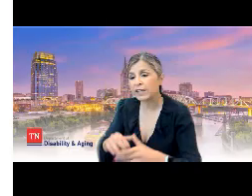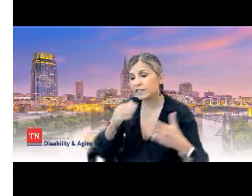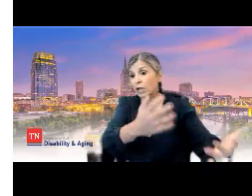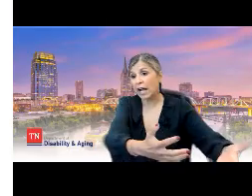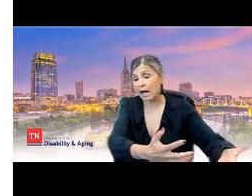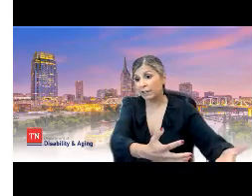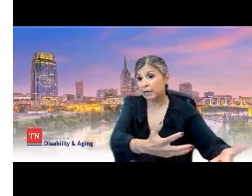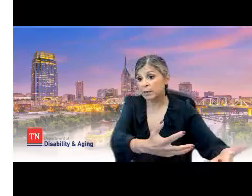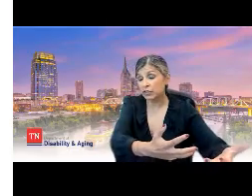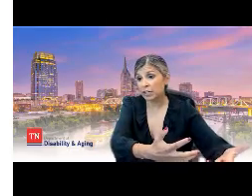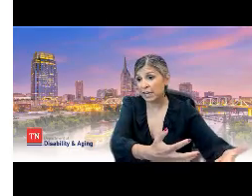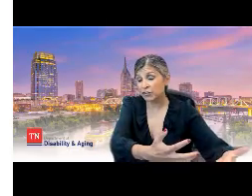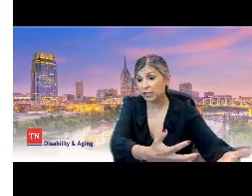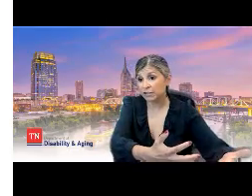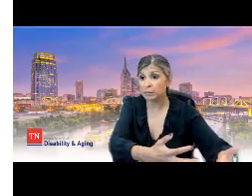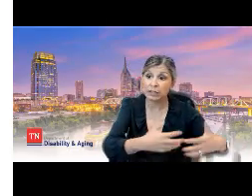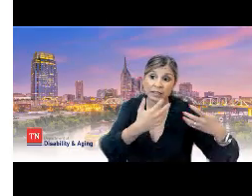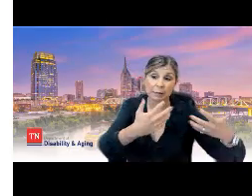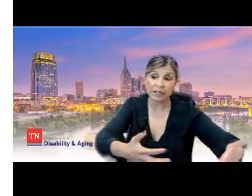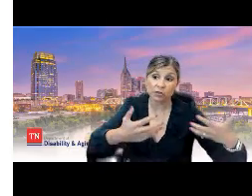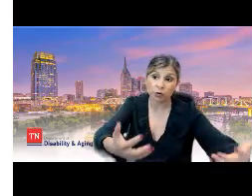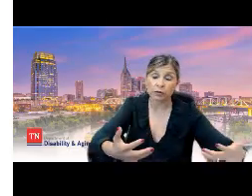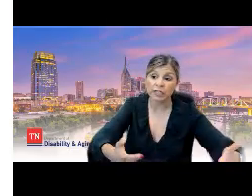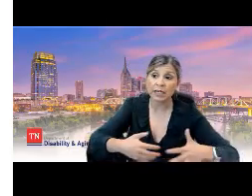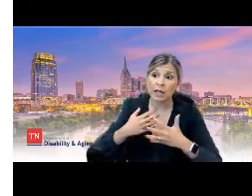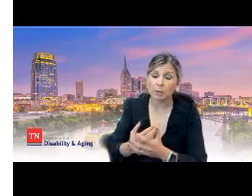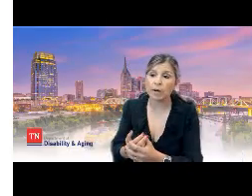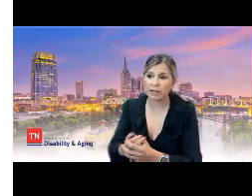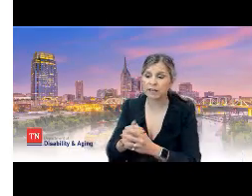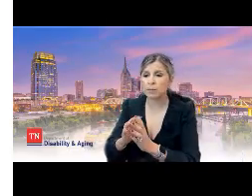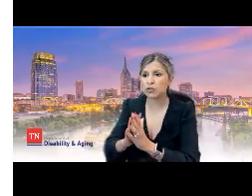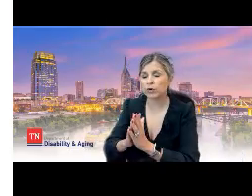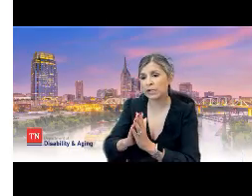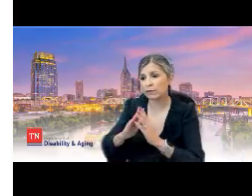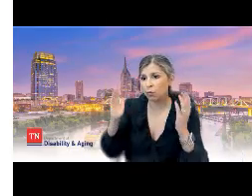We still have a Commission on Aging and disability that meets quarterly,